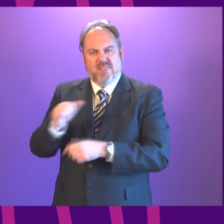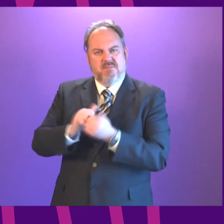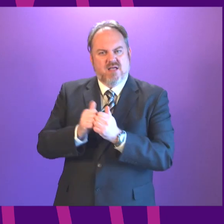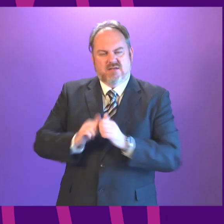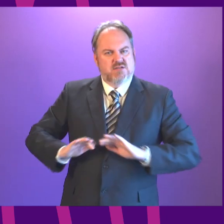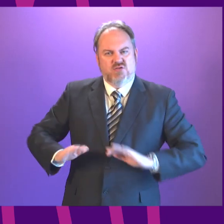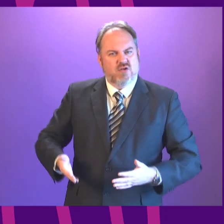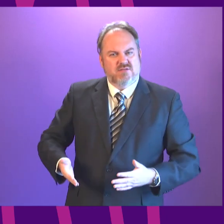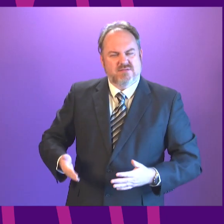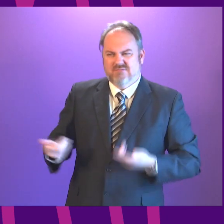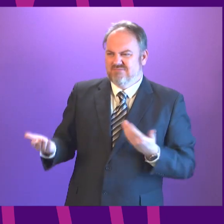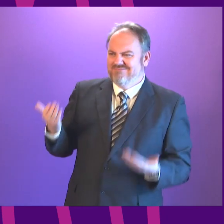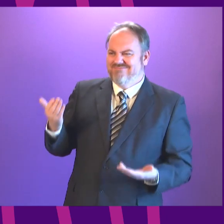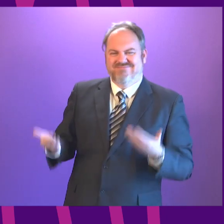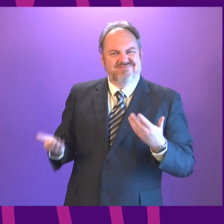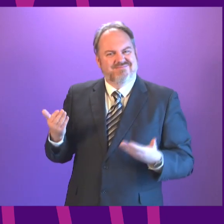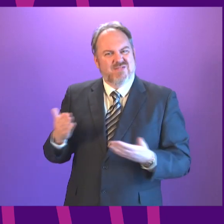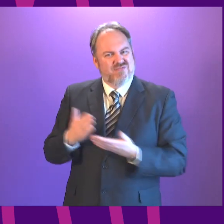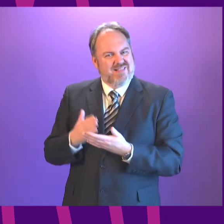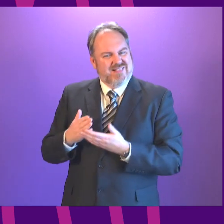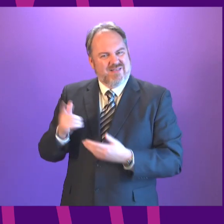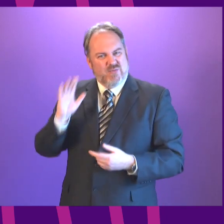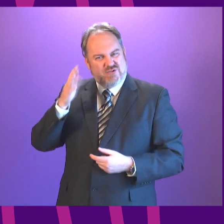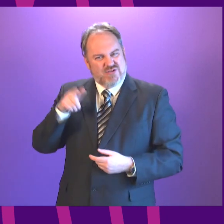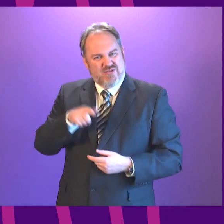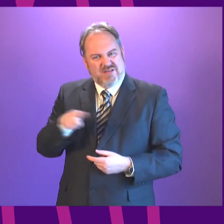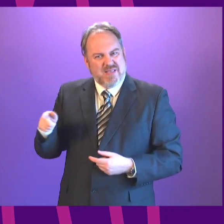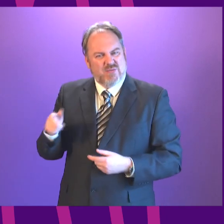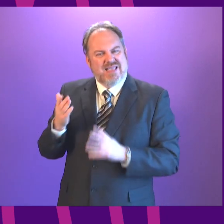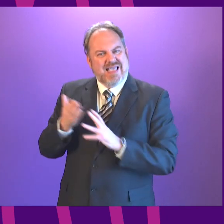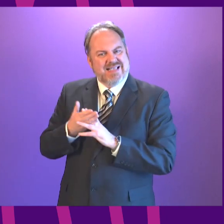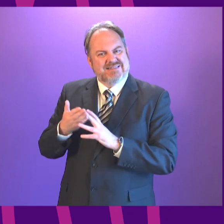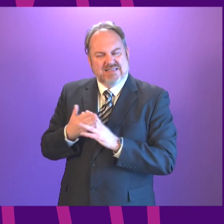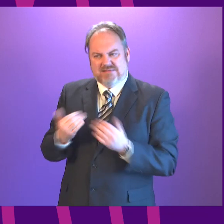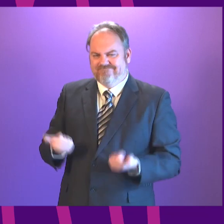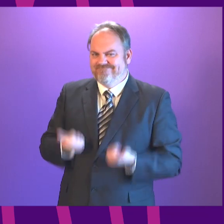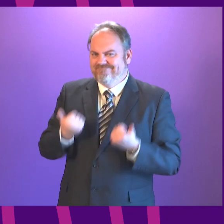there no clear country-wide guidance over access to hubs? What is the First Minister’s